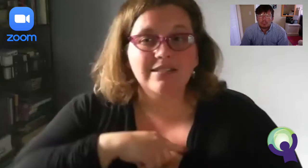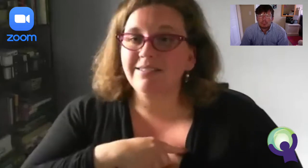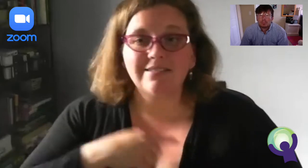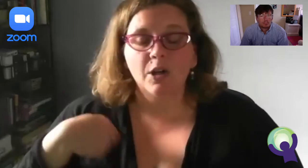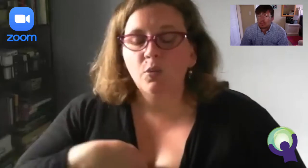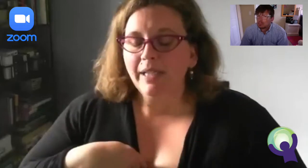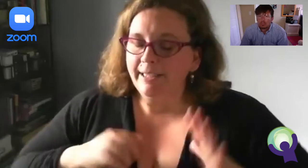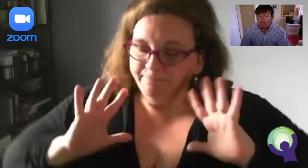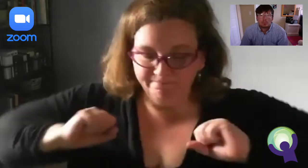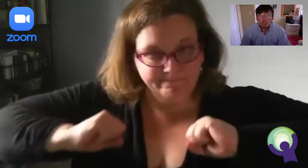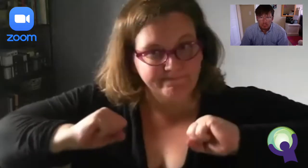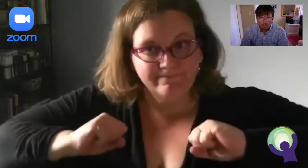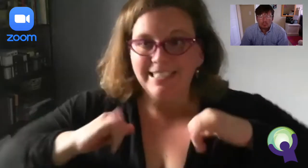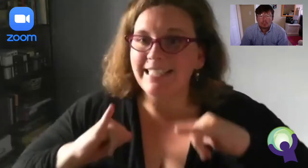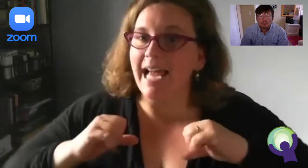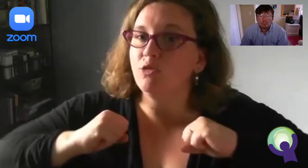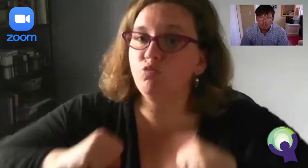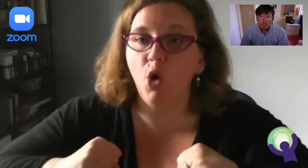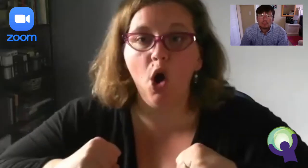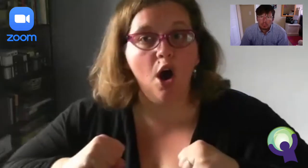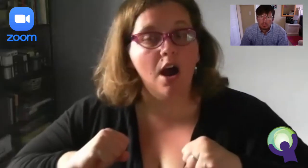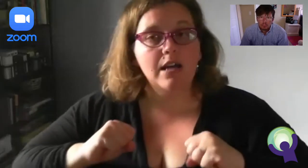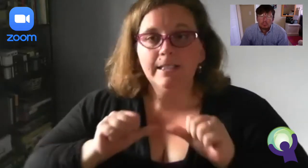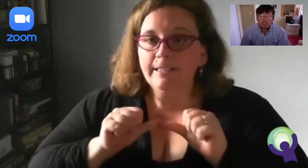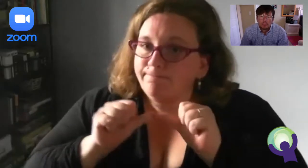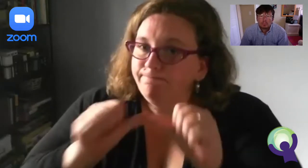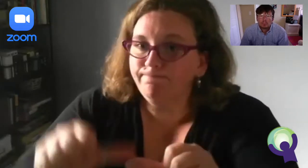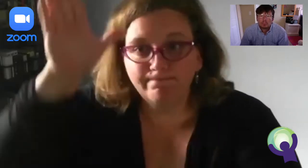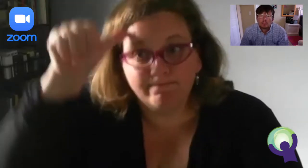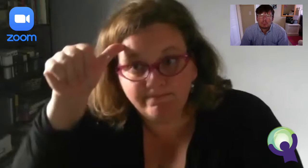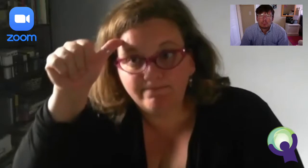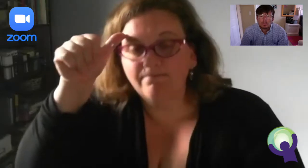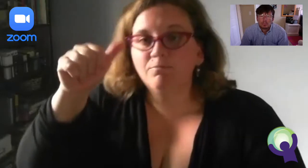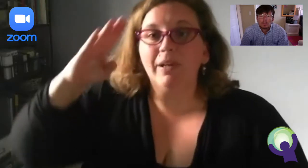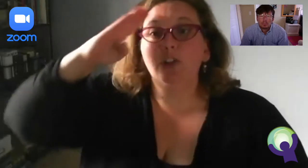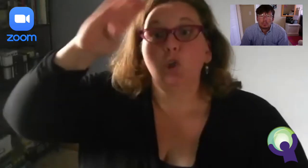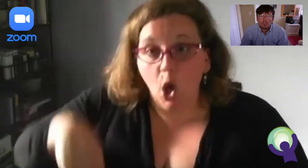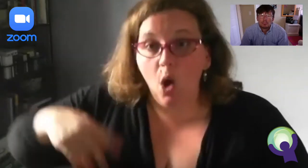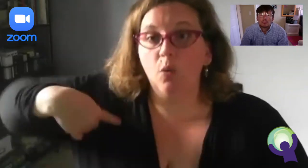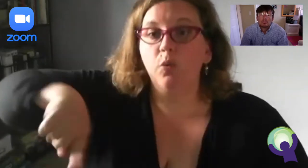don't get worn out, we don't let it bring us down that we have to keep those reminders going. It actually keeps us going